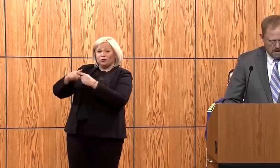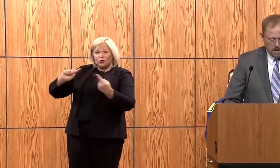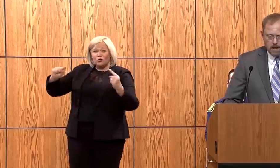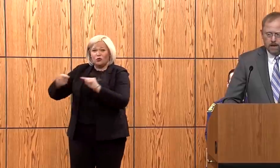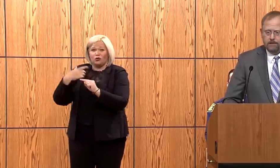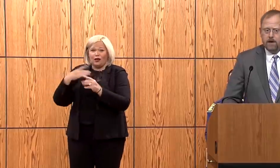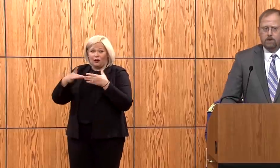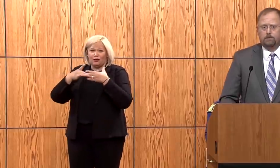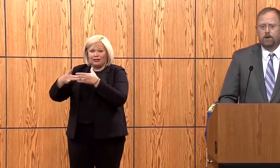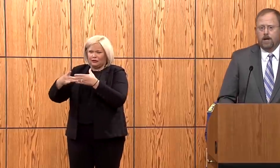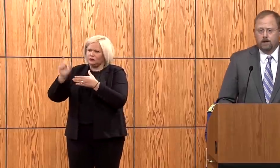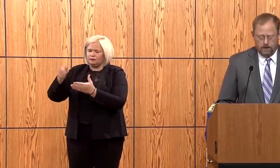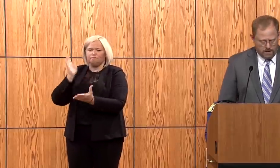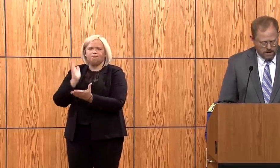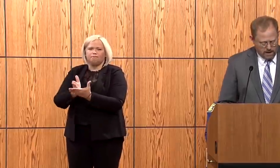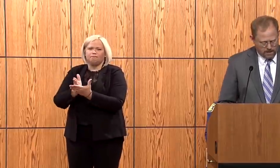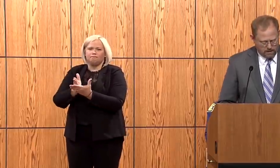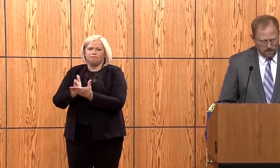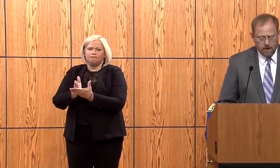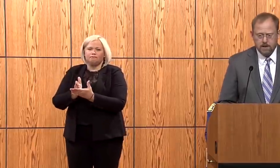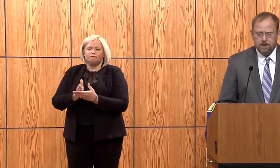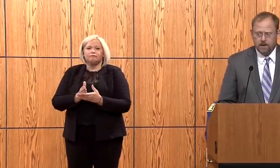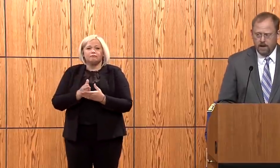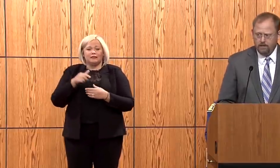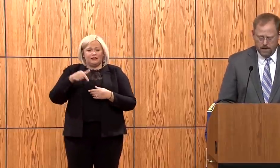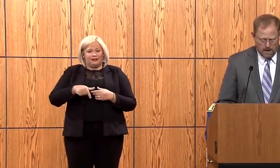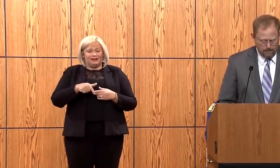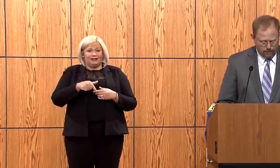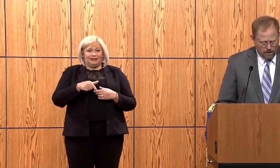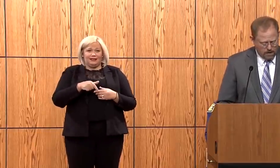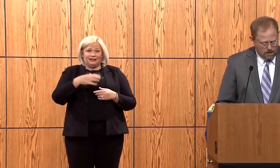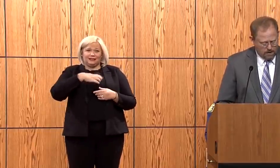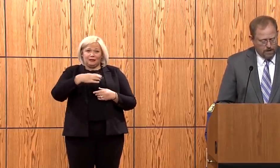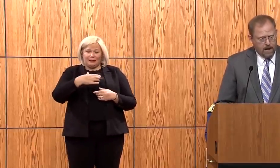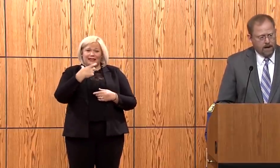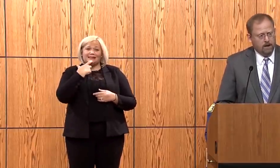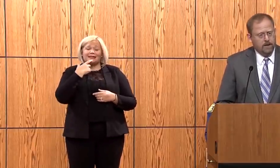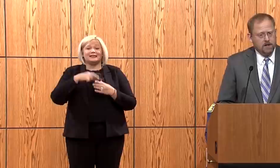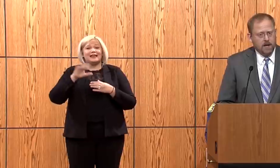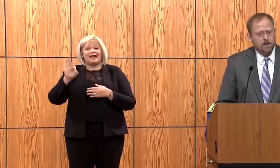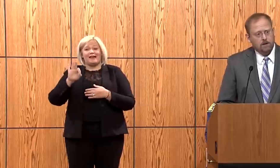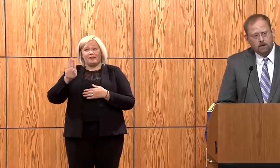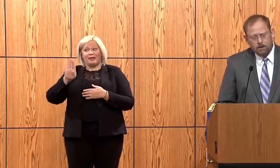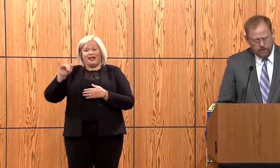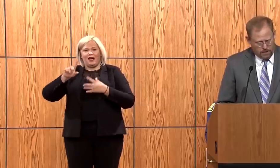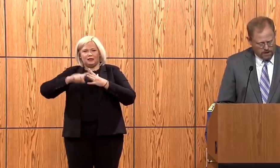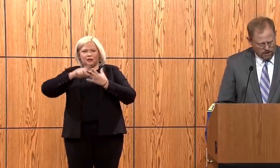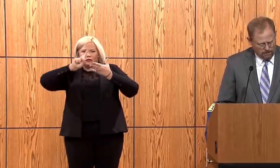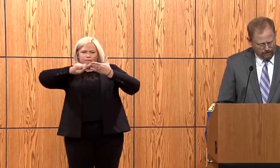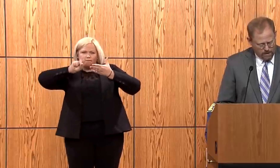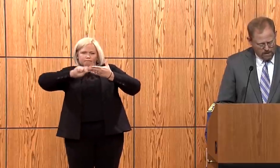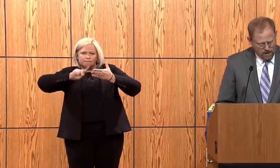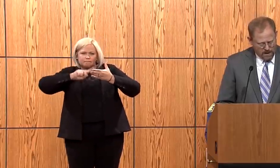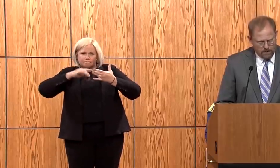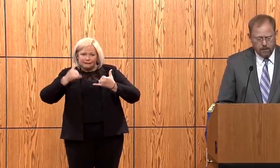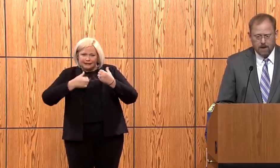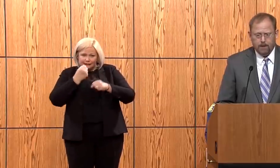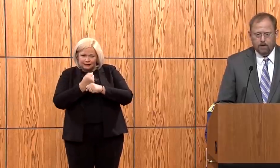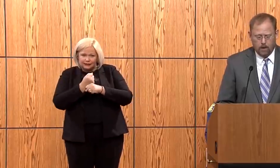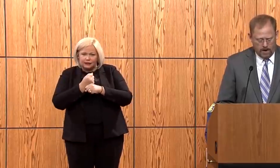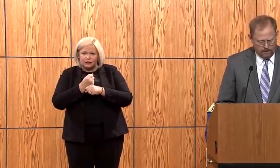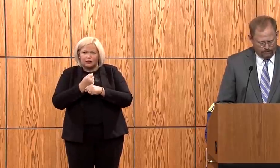WITH THEIR PLANS, PARTICULARLY WHEN THEY TARGET OUR DULY